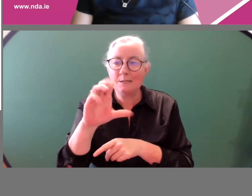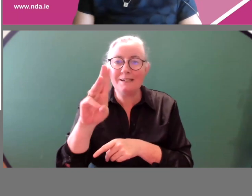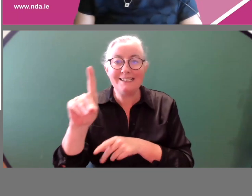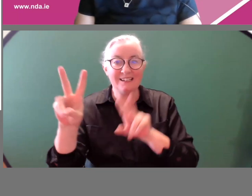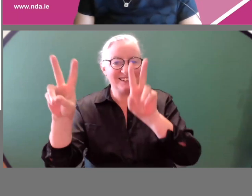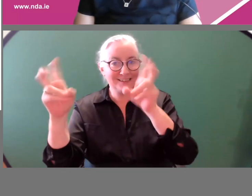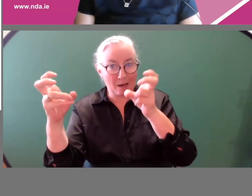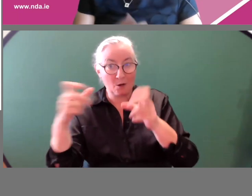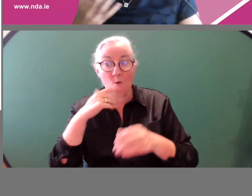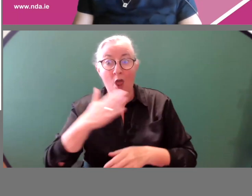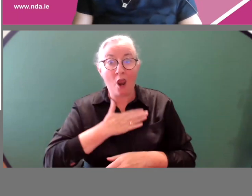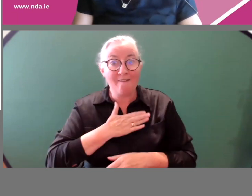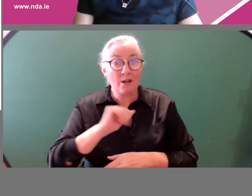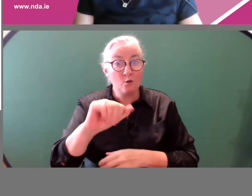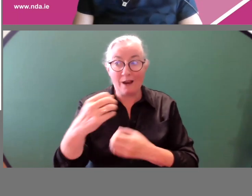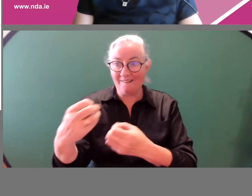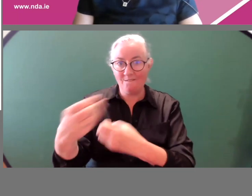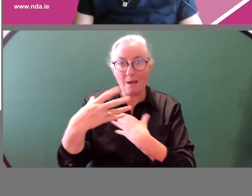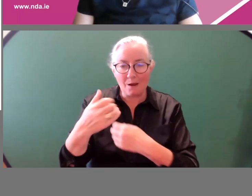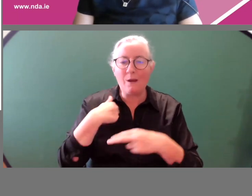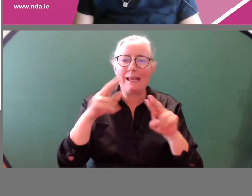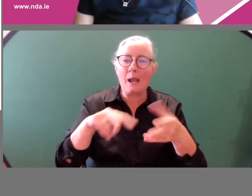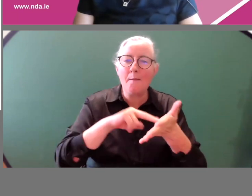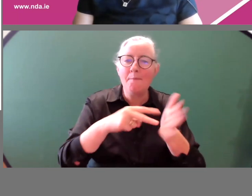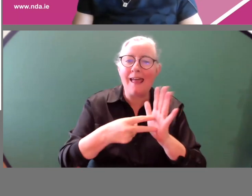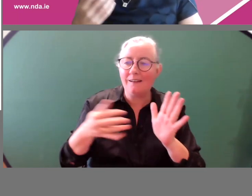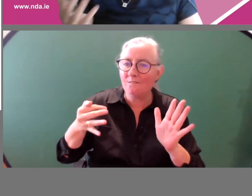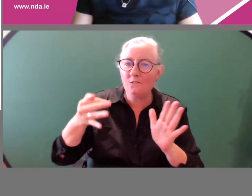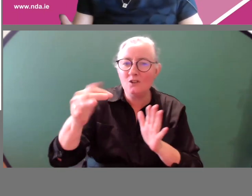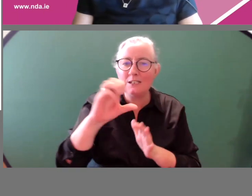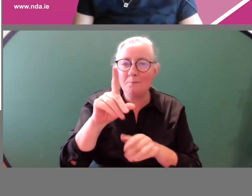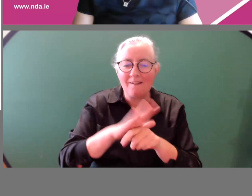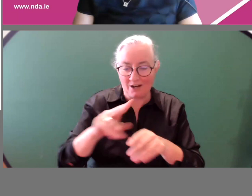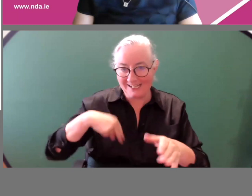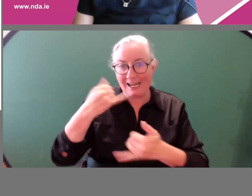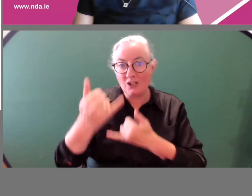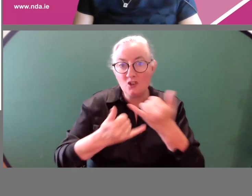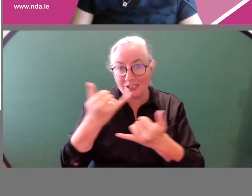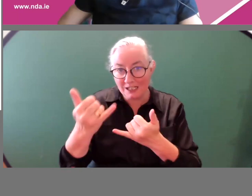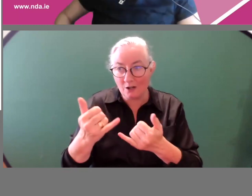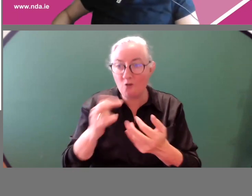your feedback on that so that we can plan for CPD next year for that will respond to your needs.